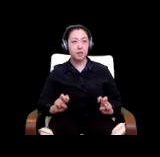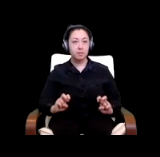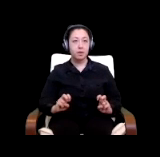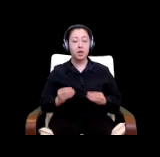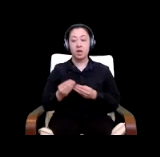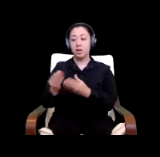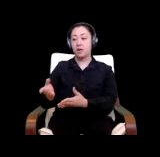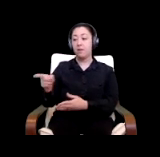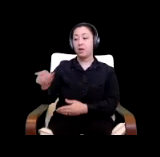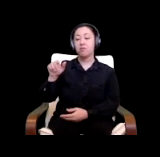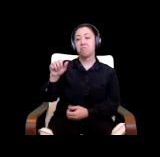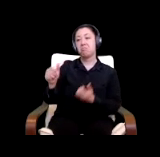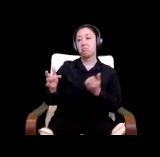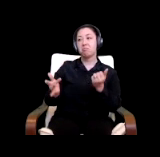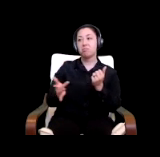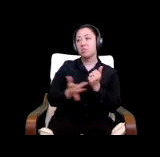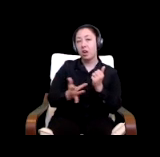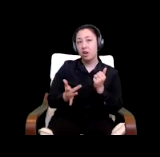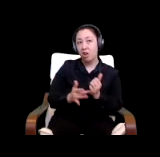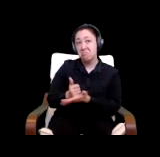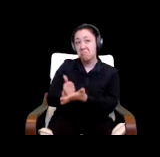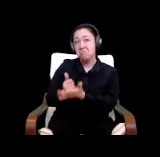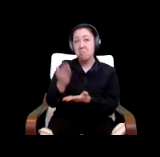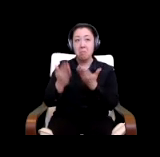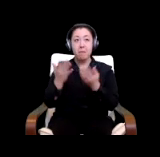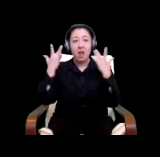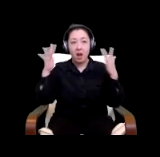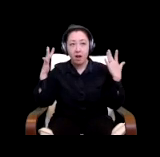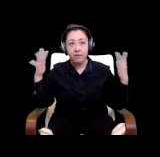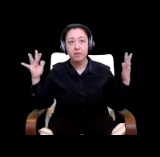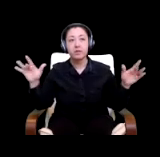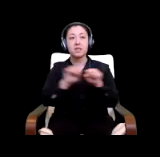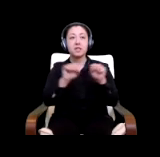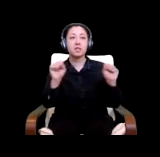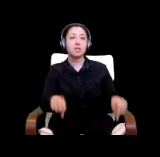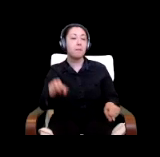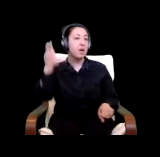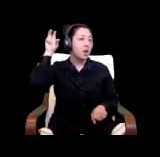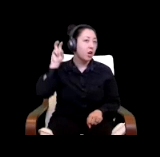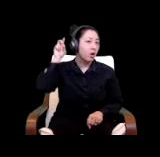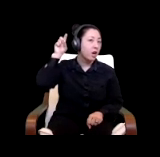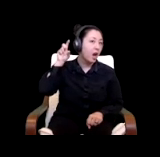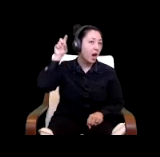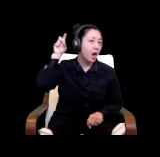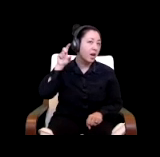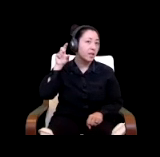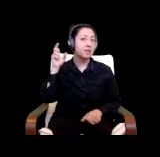technologies such as an amplification system, hearing aids and with the F.M. systems, they